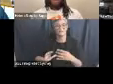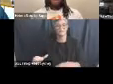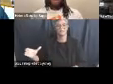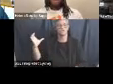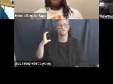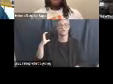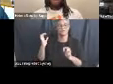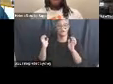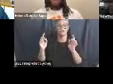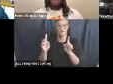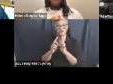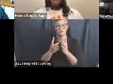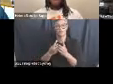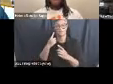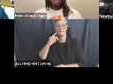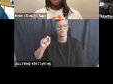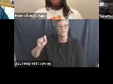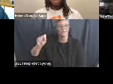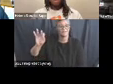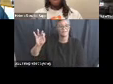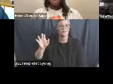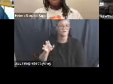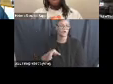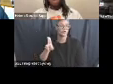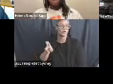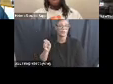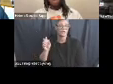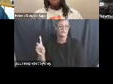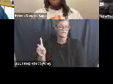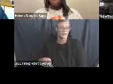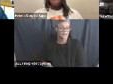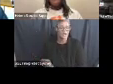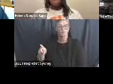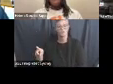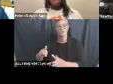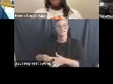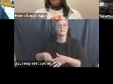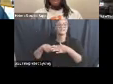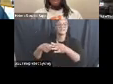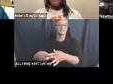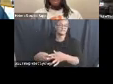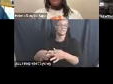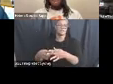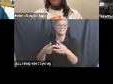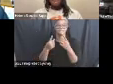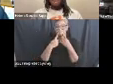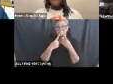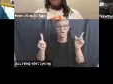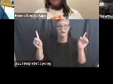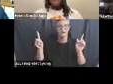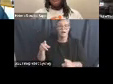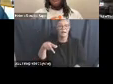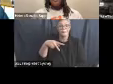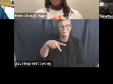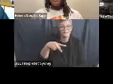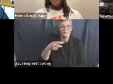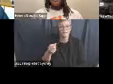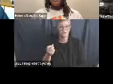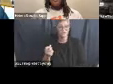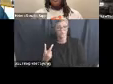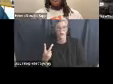she has successfully implemented a P12 vision aligning curriculum and instruction across grades.